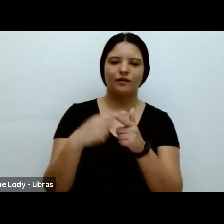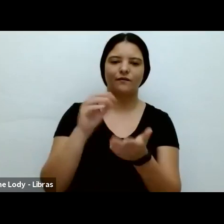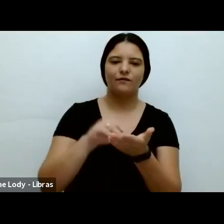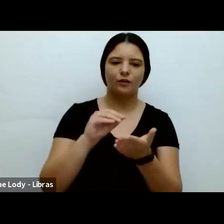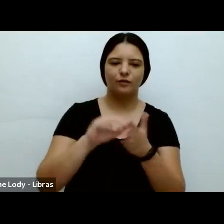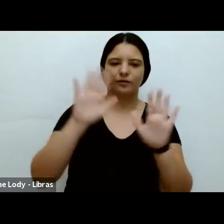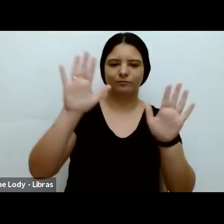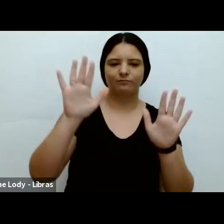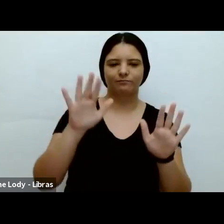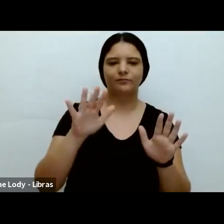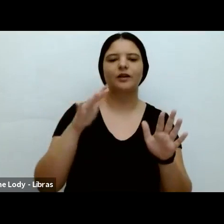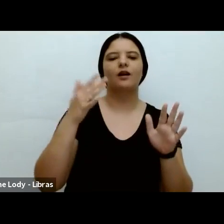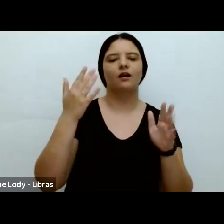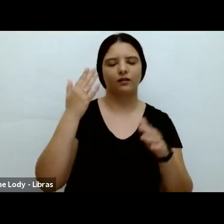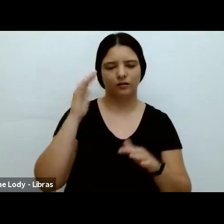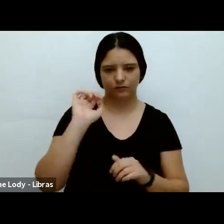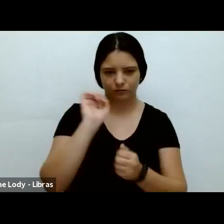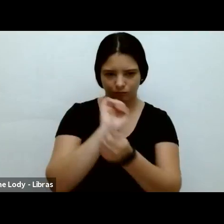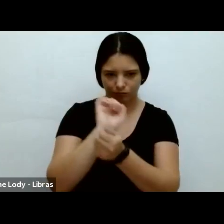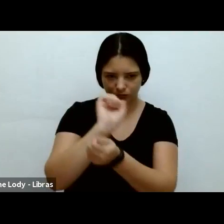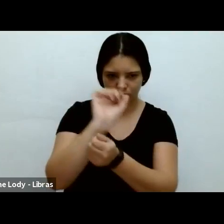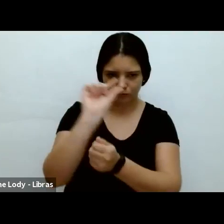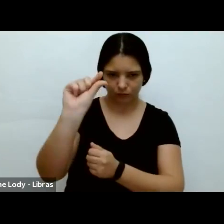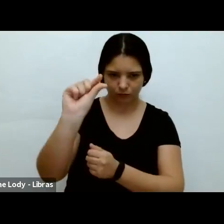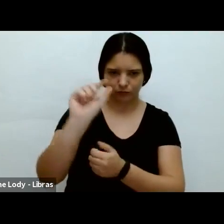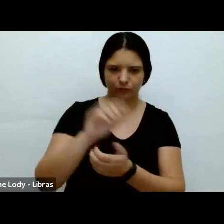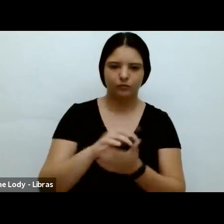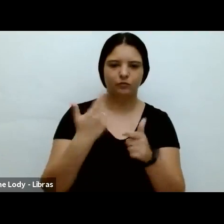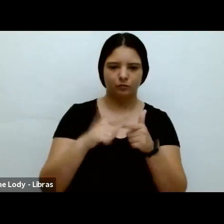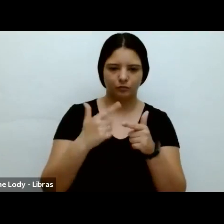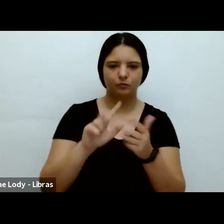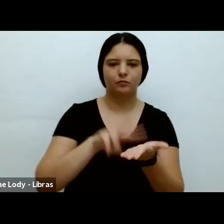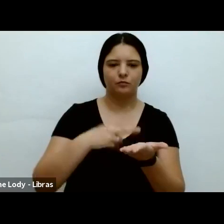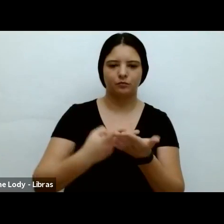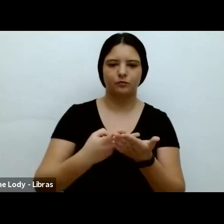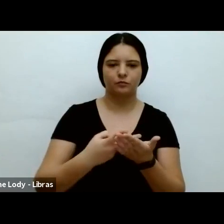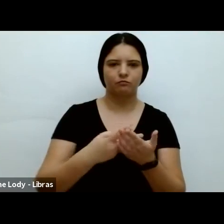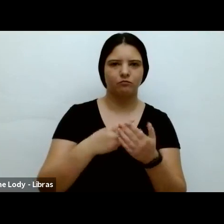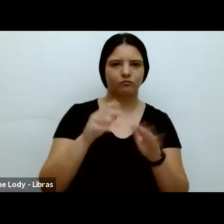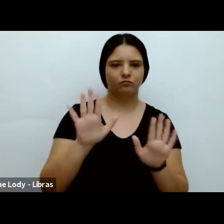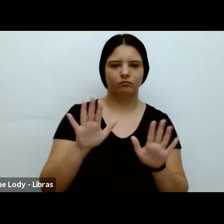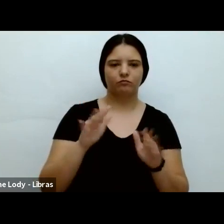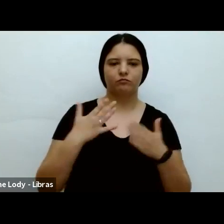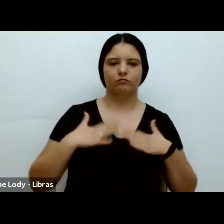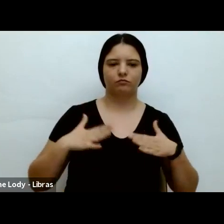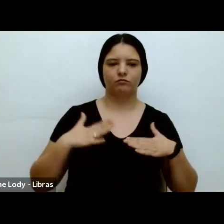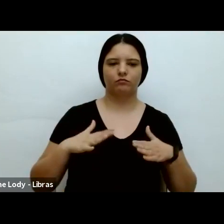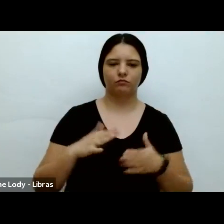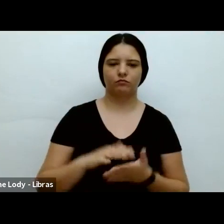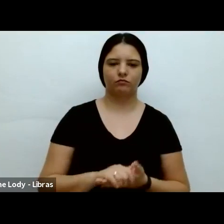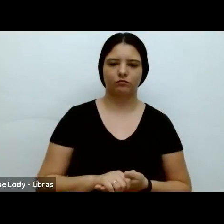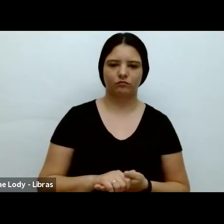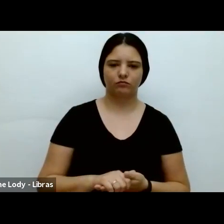Monica coming. that a justice this. Just a second. God Just a second. Cloud cloud.